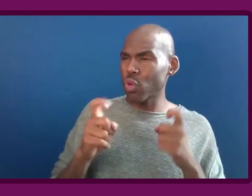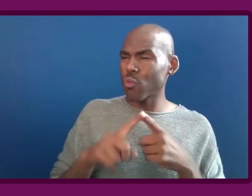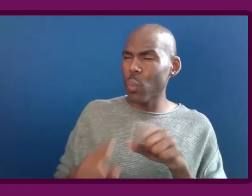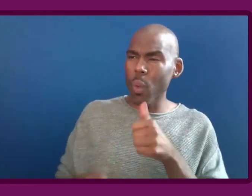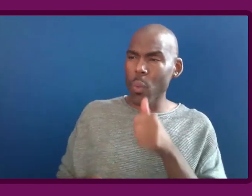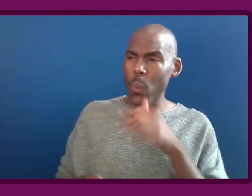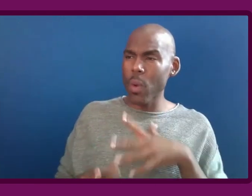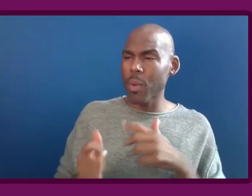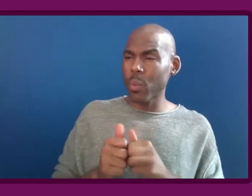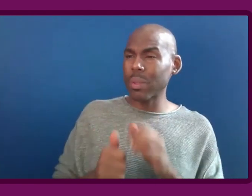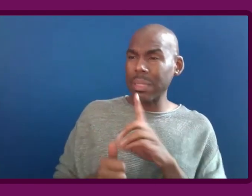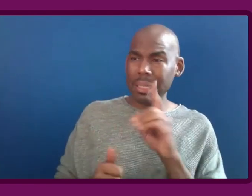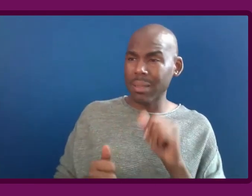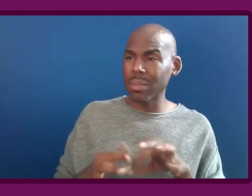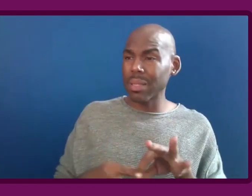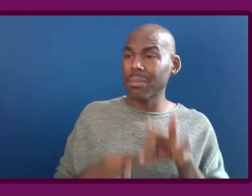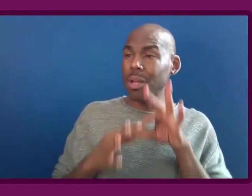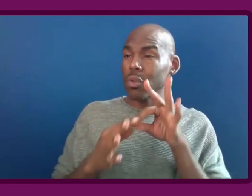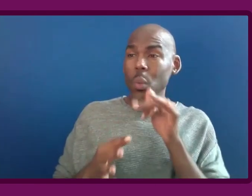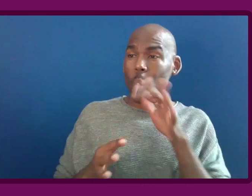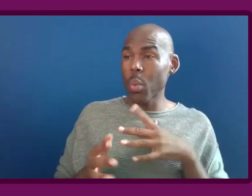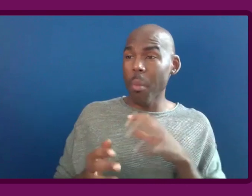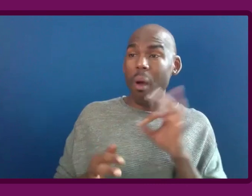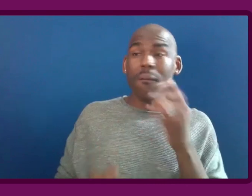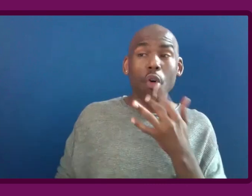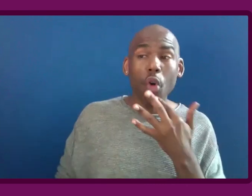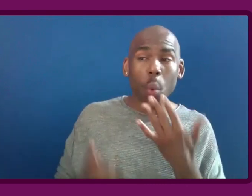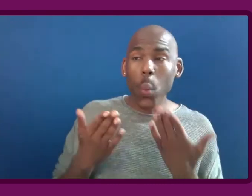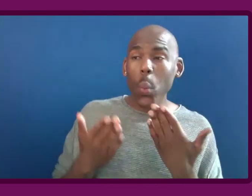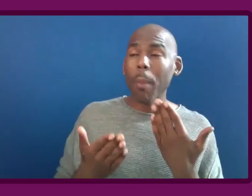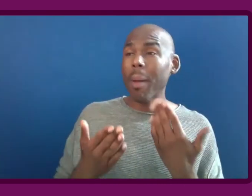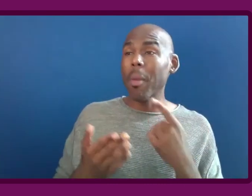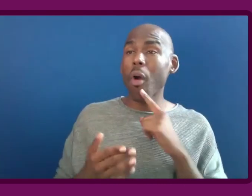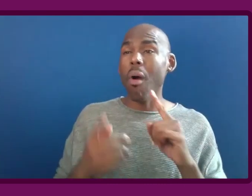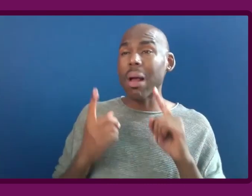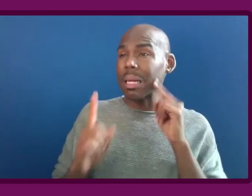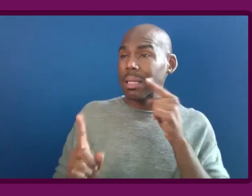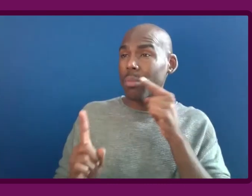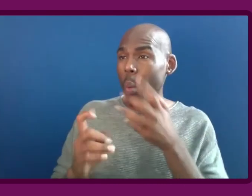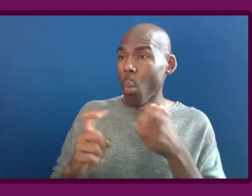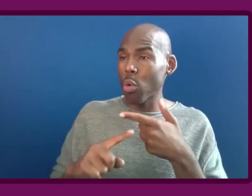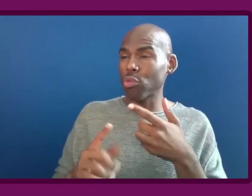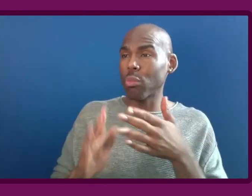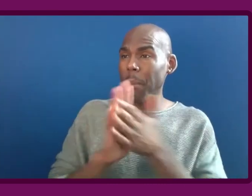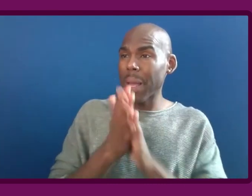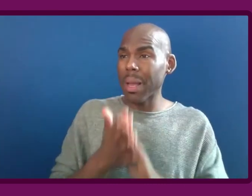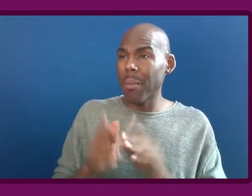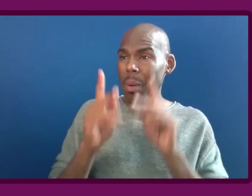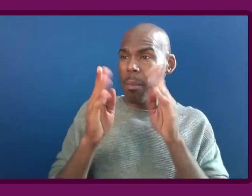but not on your own. Do the work that you have to do on your own, but make sure that you have